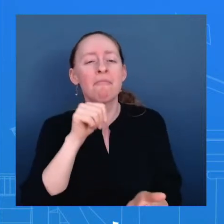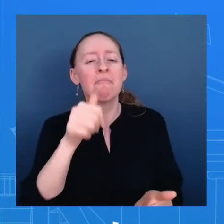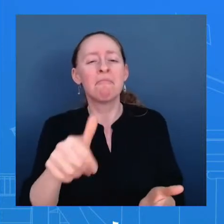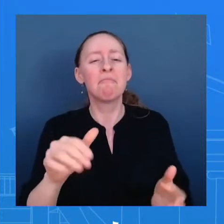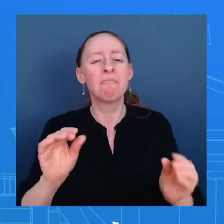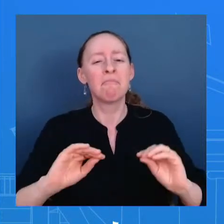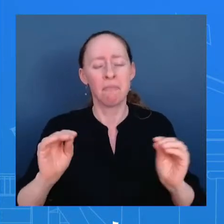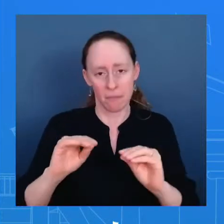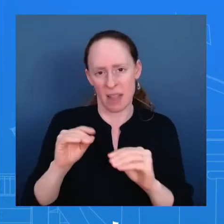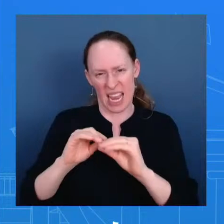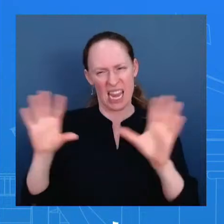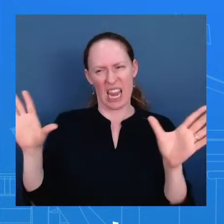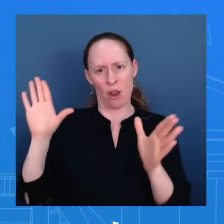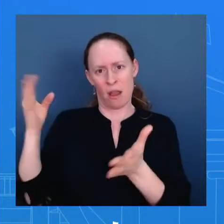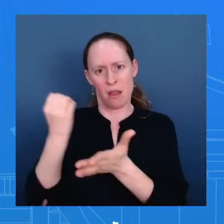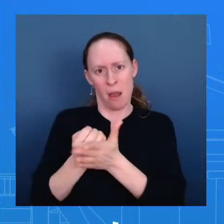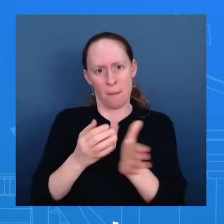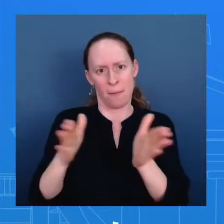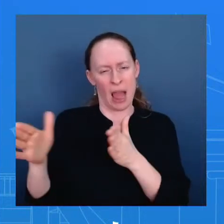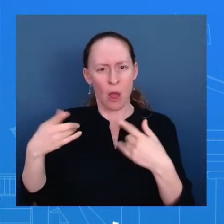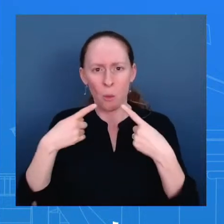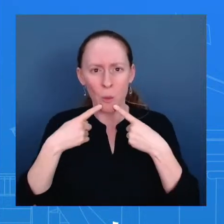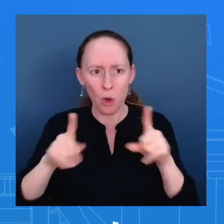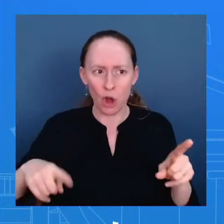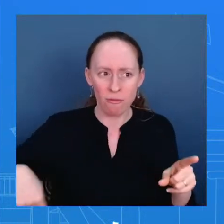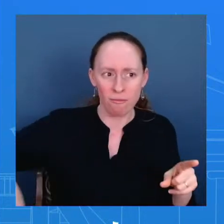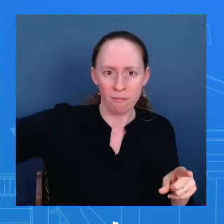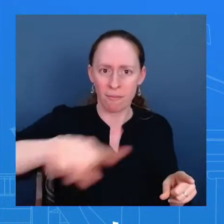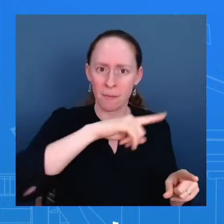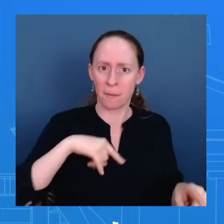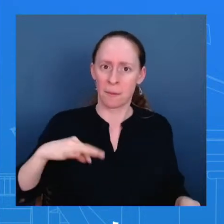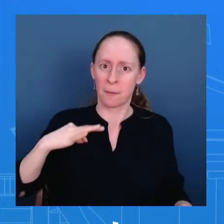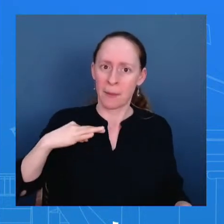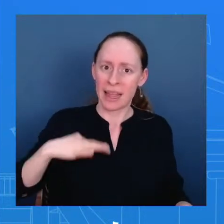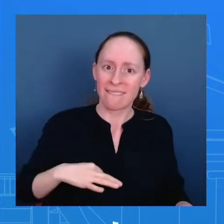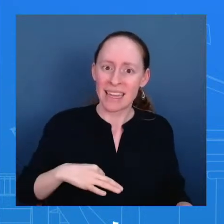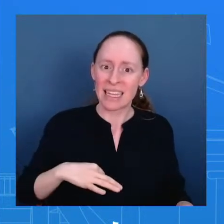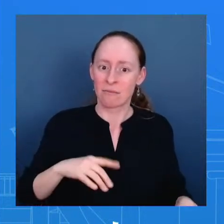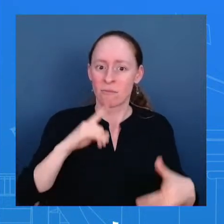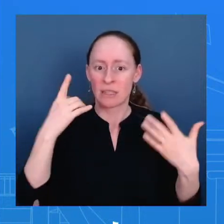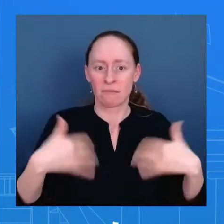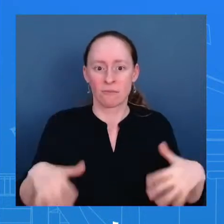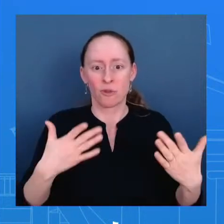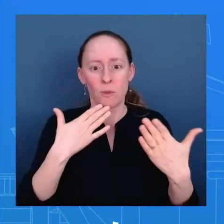I think we should be really grateful for that -- for the American people. Thanks, everybody. I'll see you tomorrow.